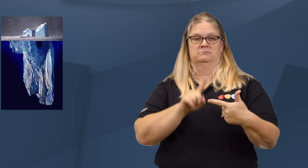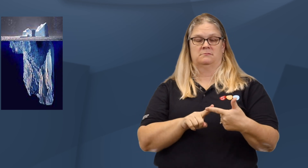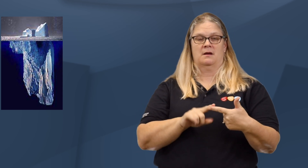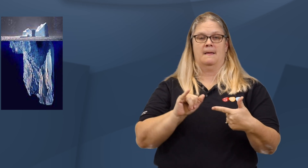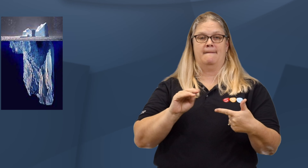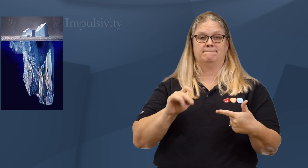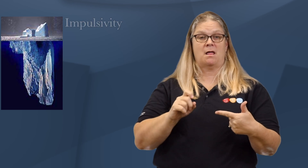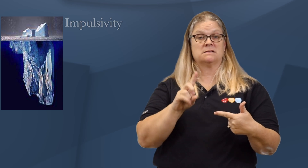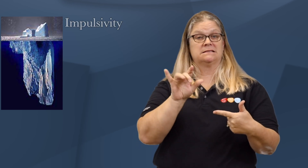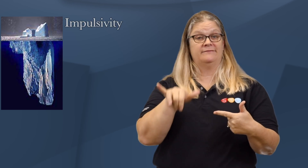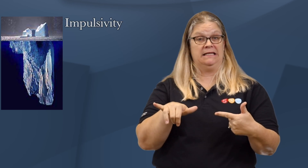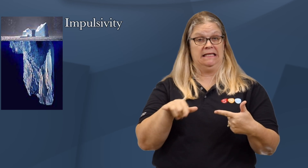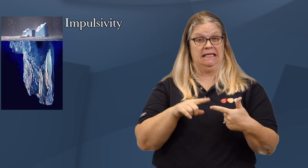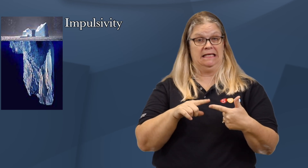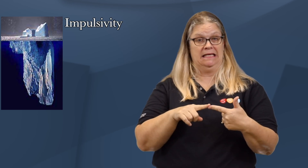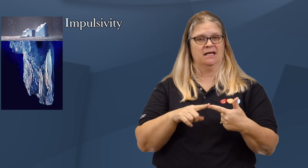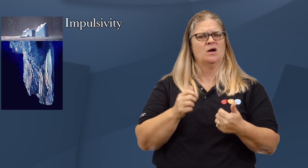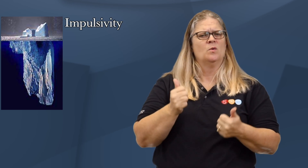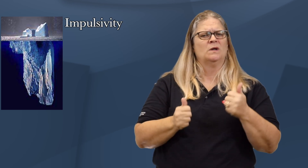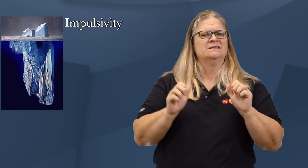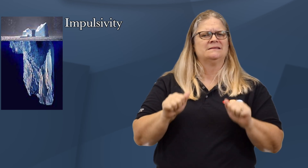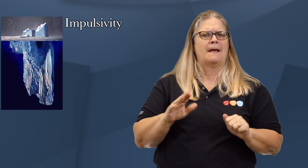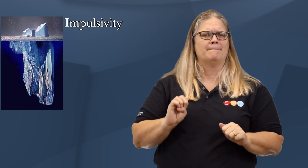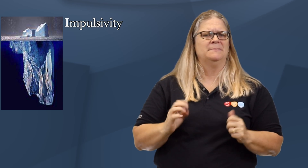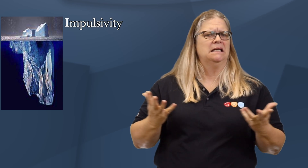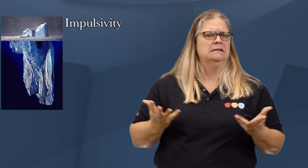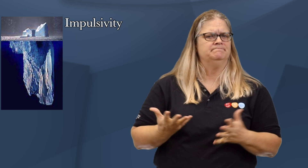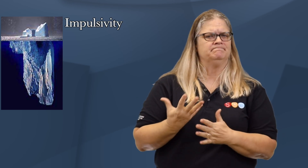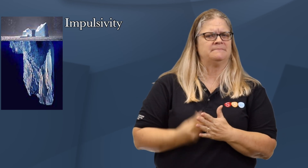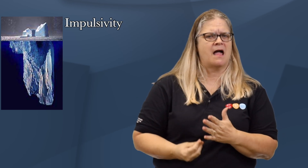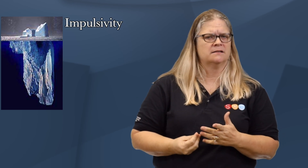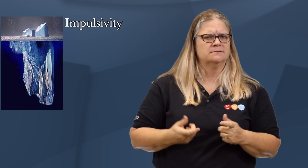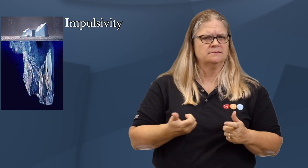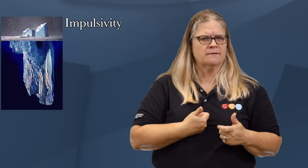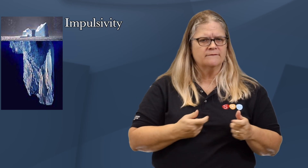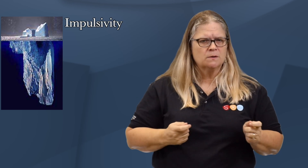The second part of the tip of the iceberg is impulsivity, which can be a lack